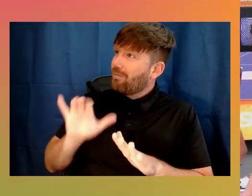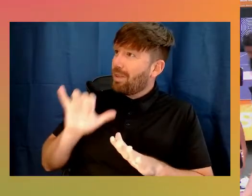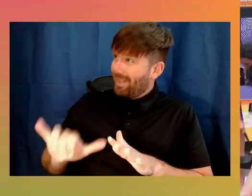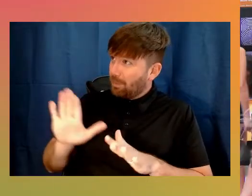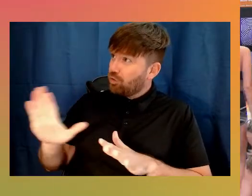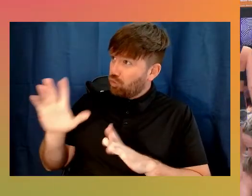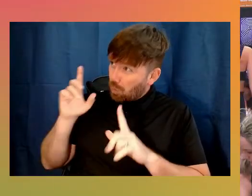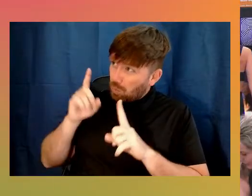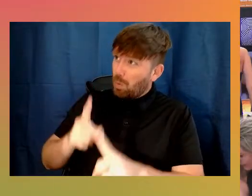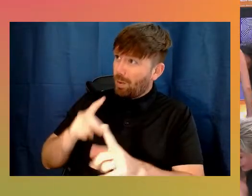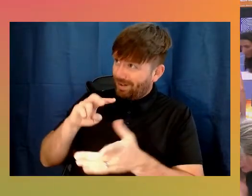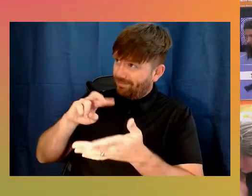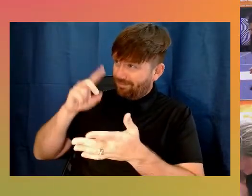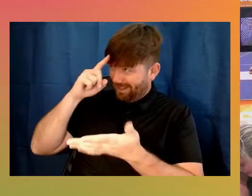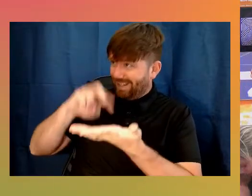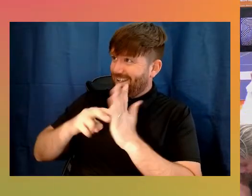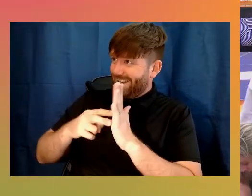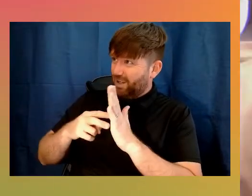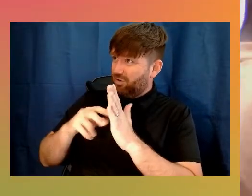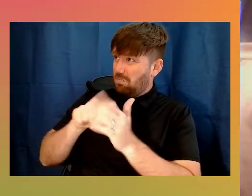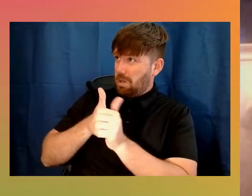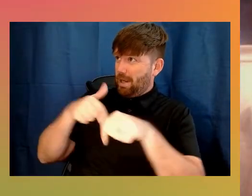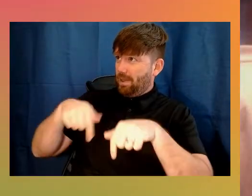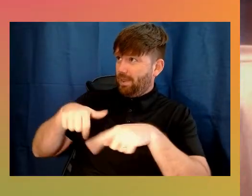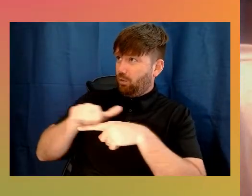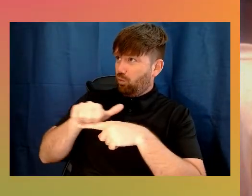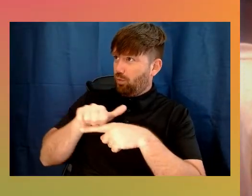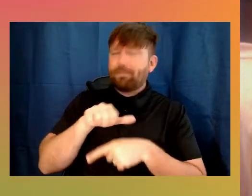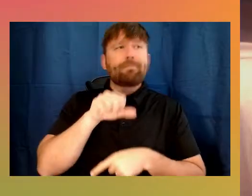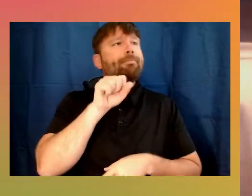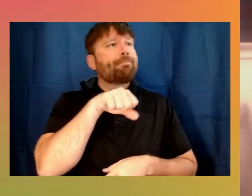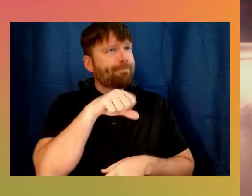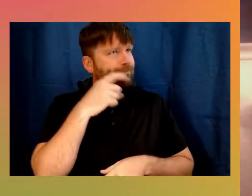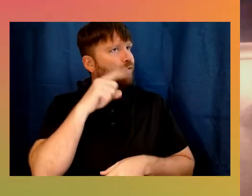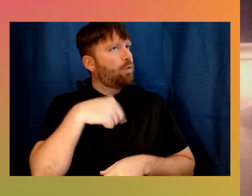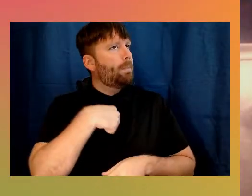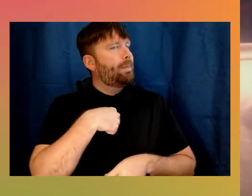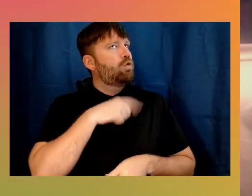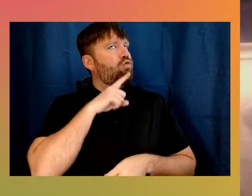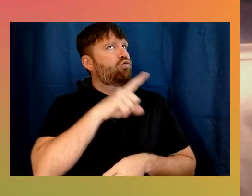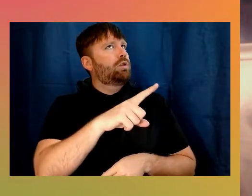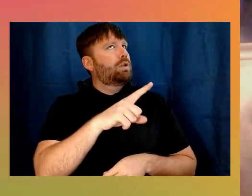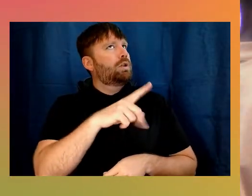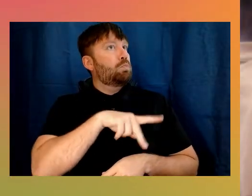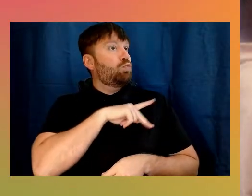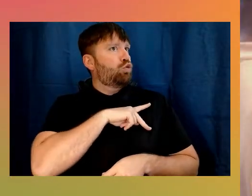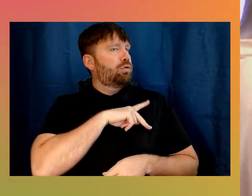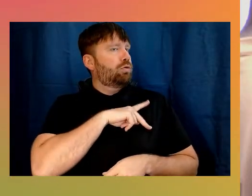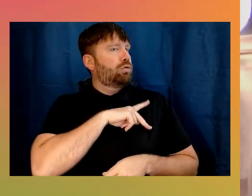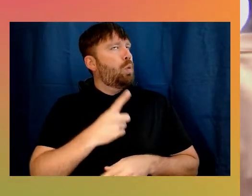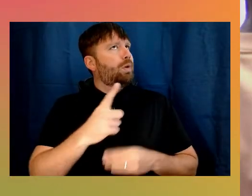THERE WAS NO CHANCE FOR THEM TO GO, OH, WAIT A MINUTE. WHAT AM I DOING HERE? IT WAS WONDERFUL.